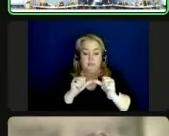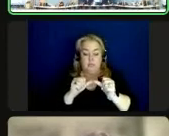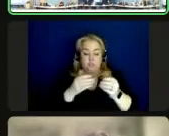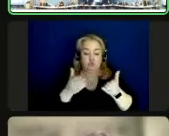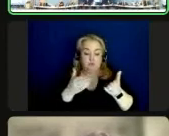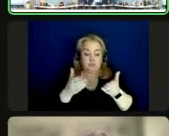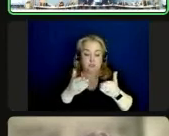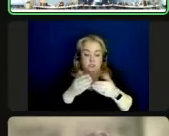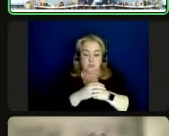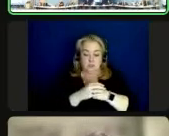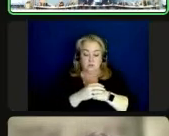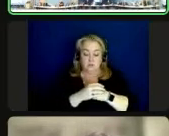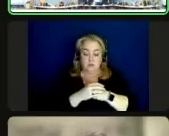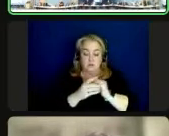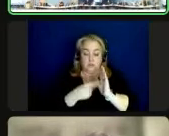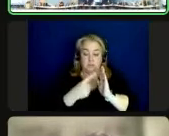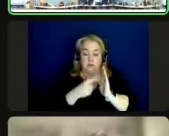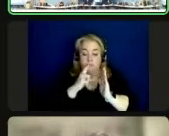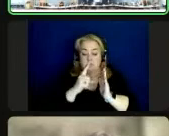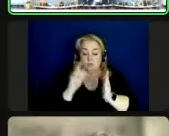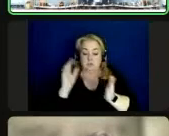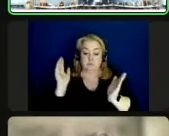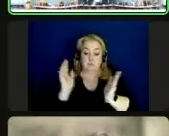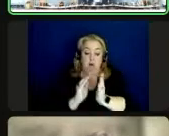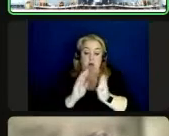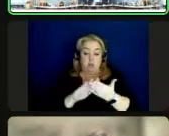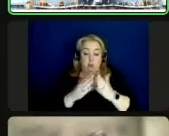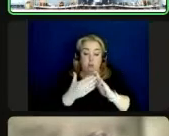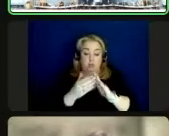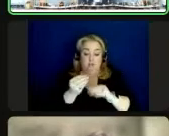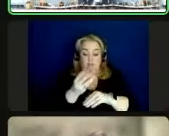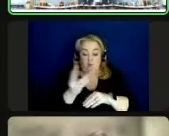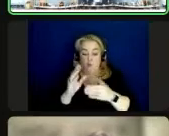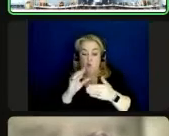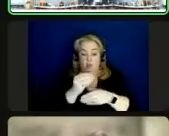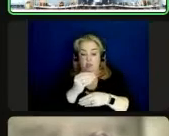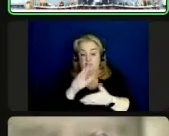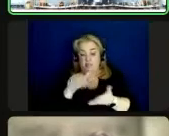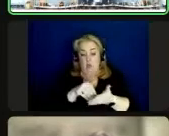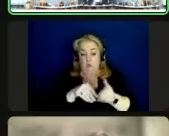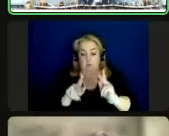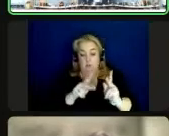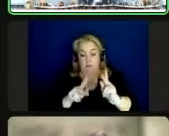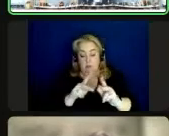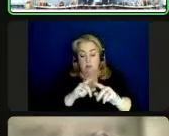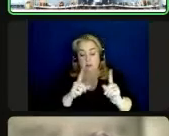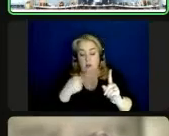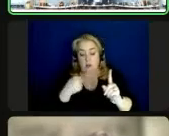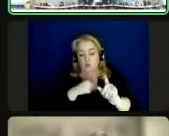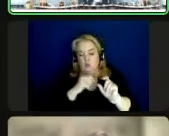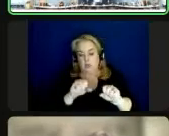SO THEY HAVE TO HAVE A VERY